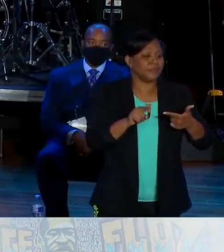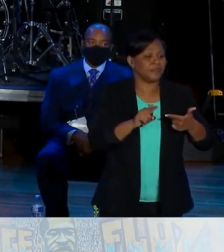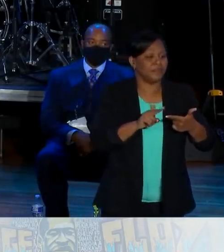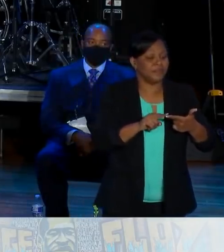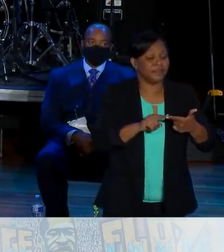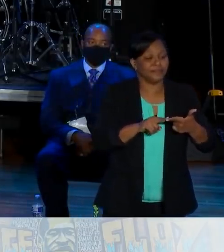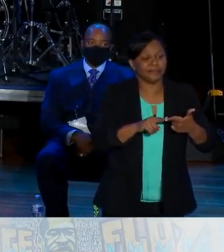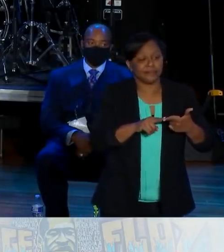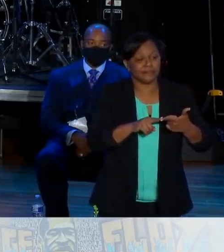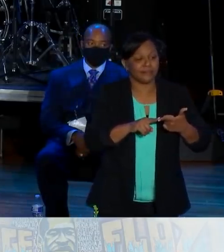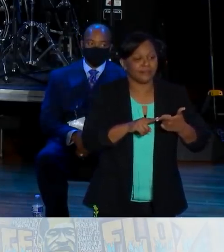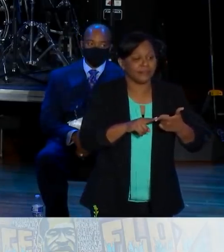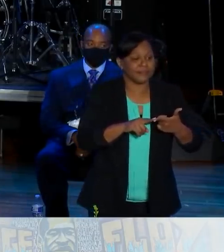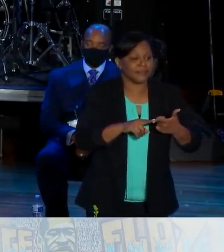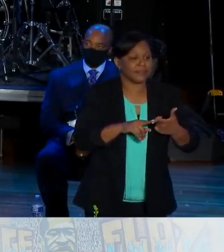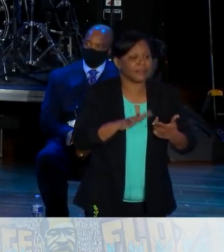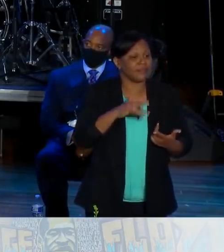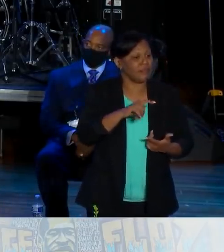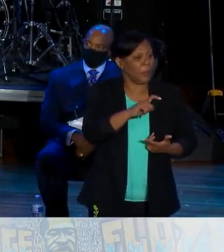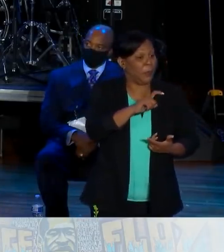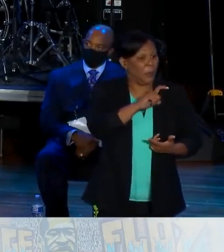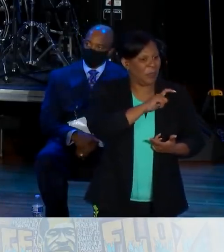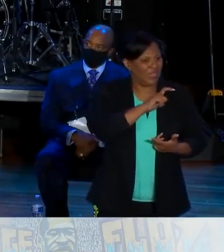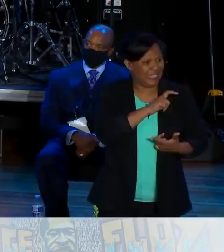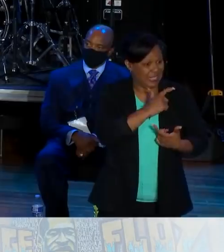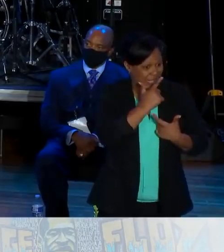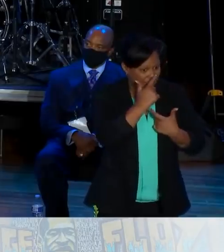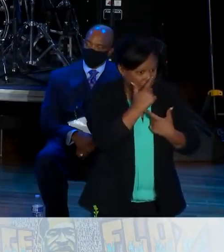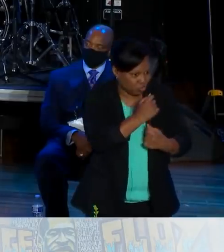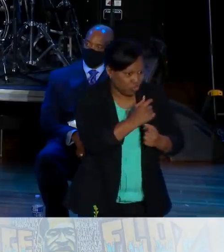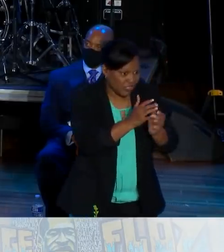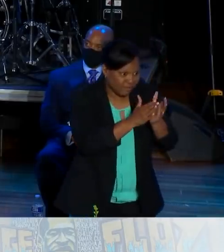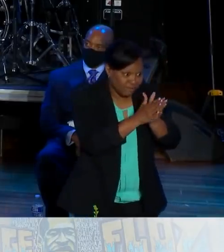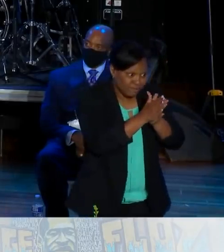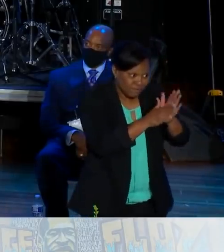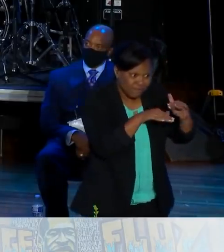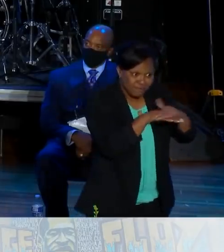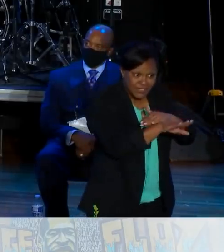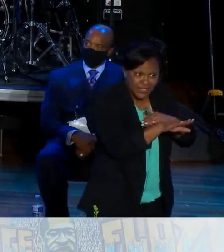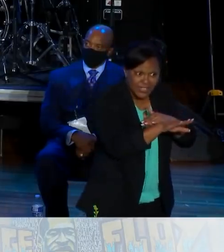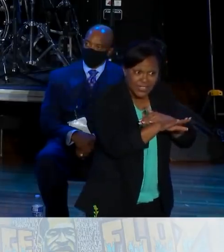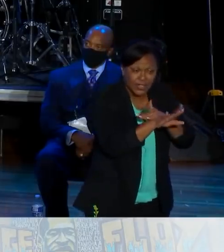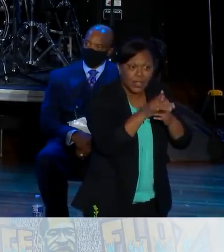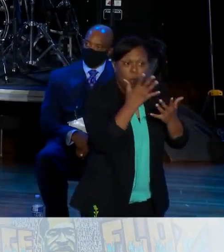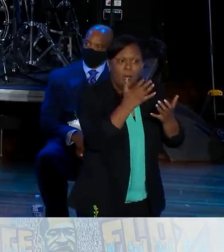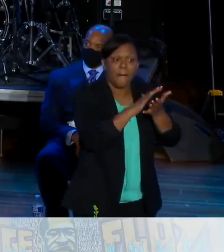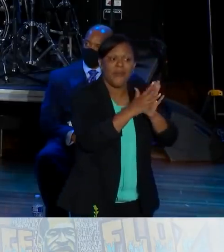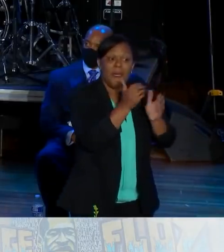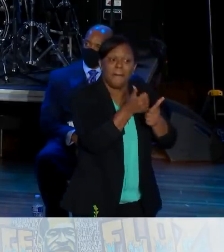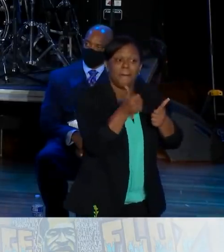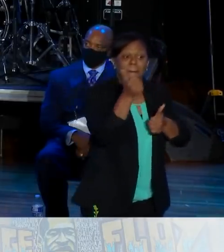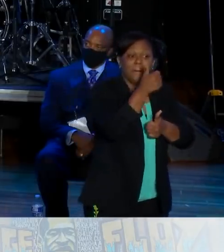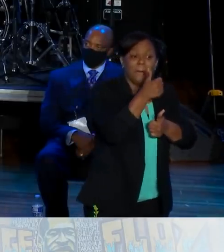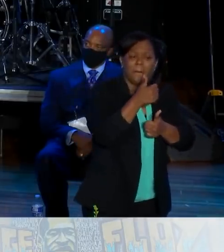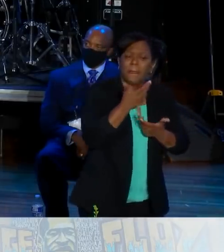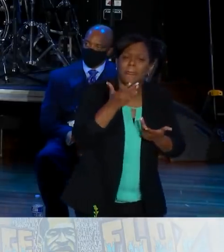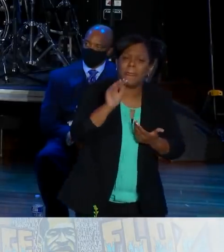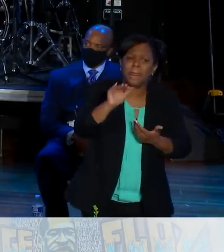WHO KNOW THE LEGAL FIELD OUTLINE A LEGAL PROCESS THAT WE MUST ENFORCE, EVERYTHING FROM RESIDENCY TO POLICE BACKGROUNDS